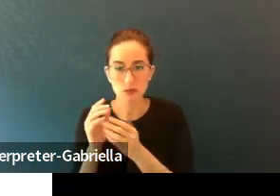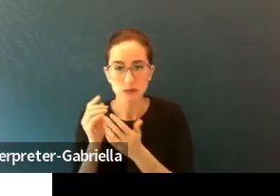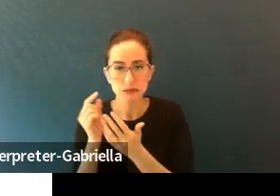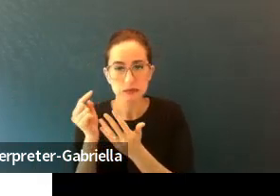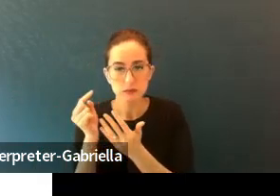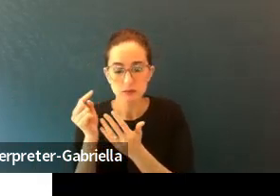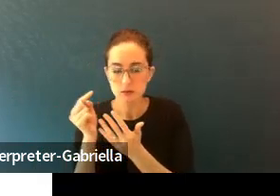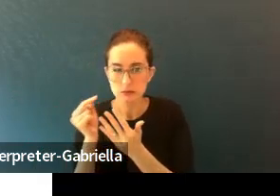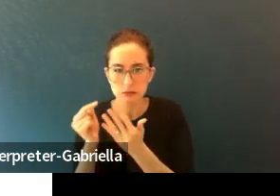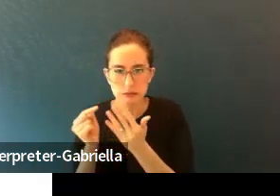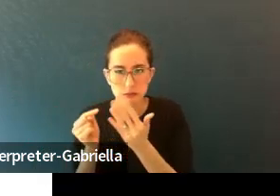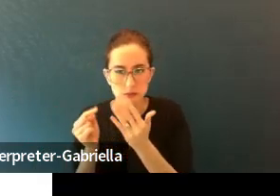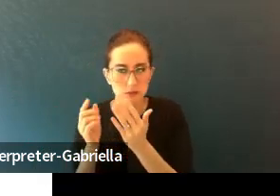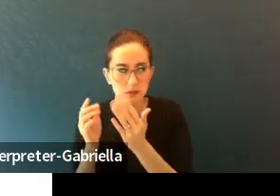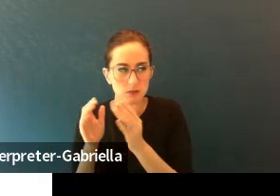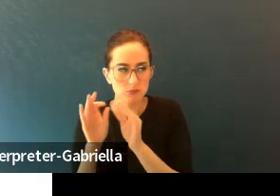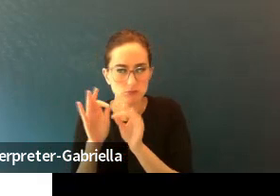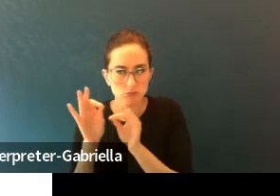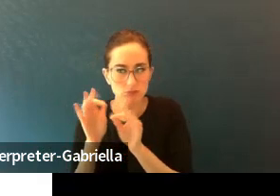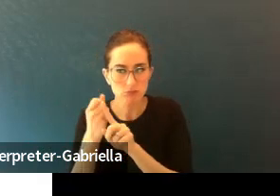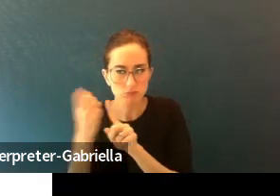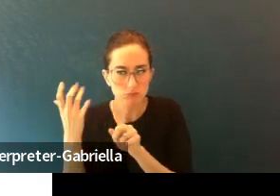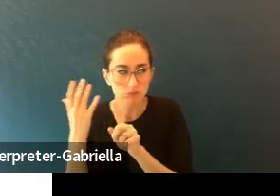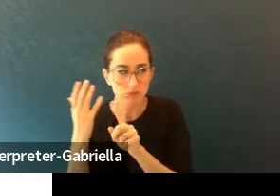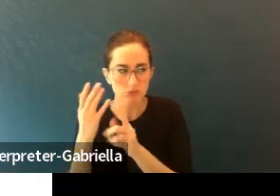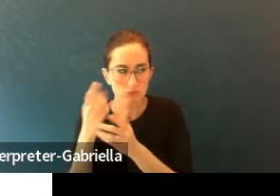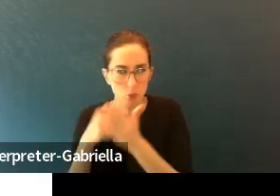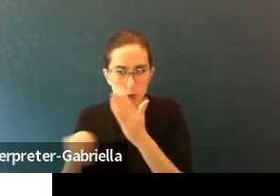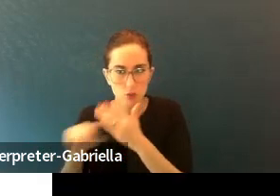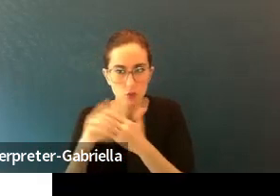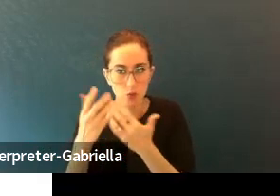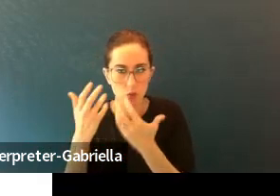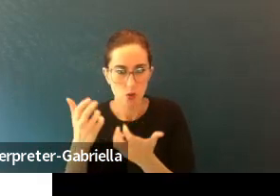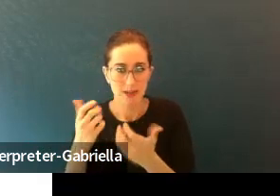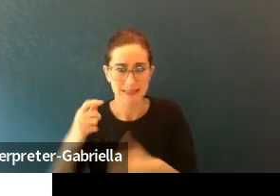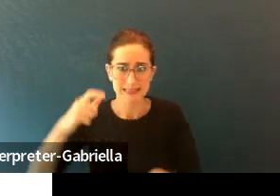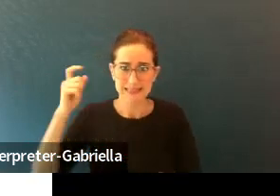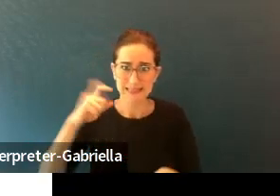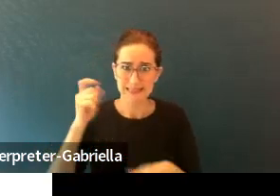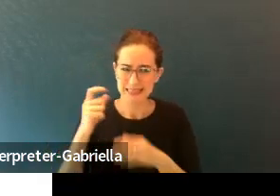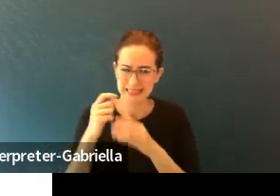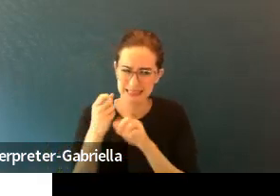as much detail as humanly possible. To help us out to get you the the data that you're wanting.